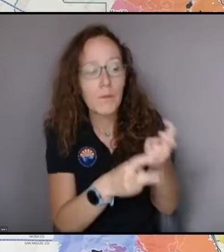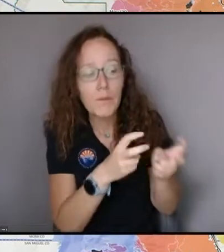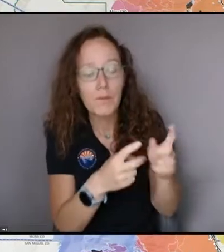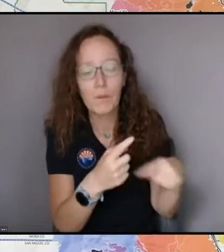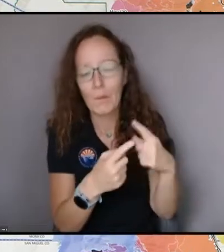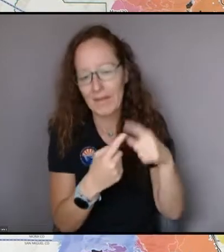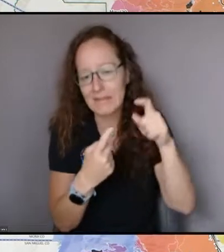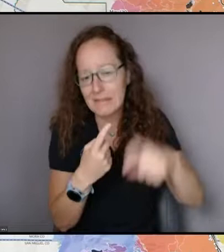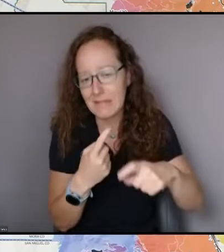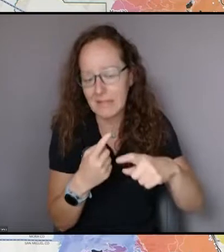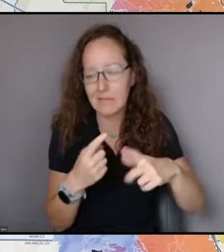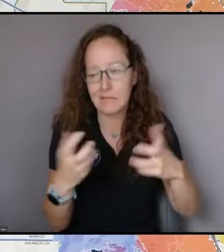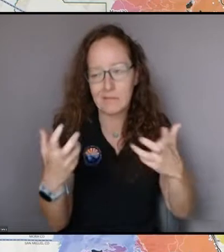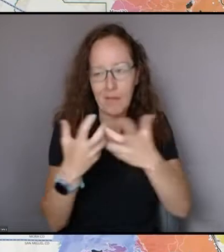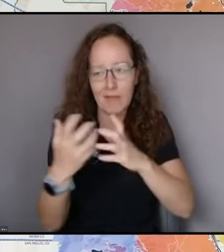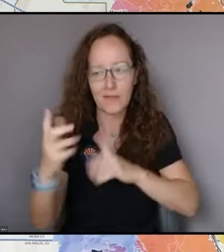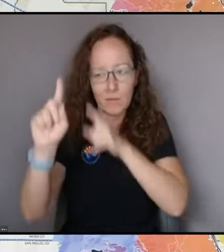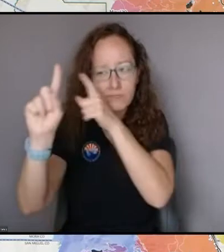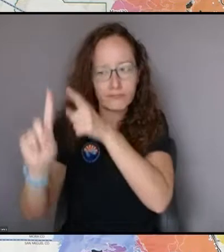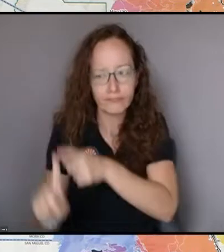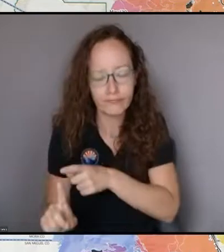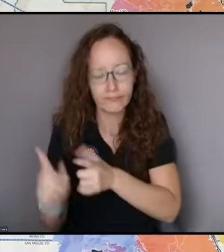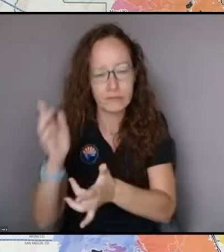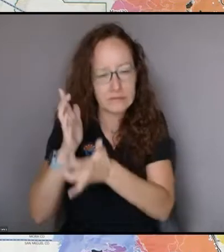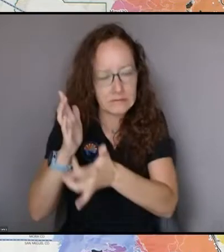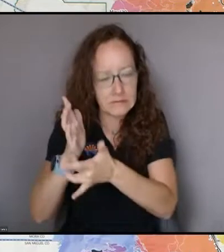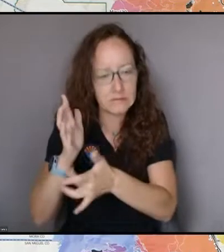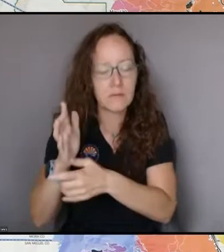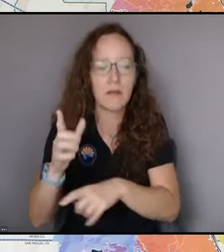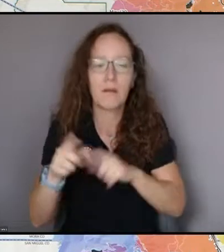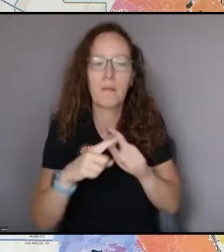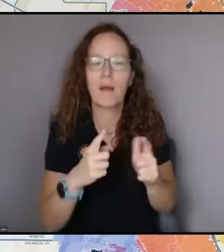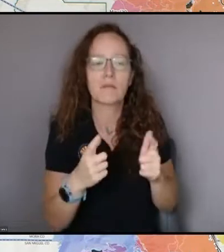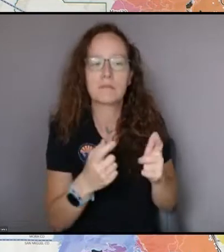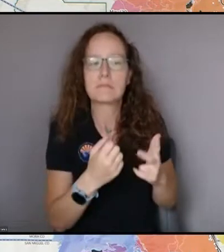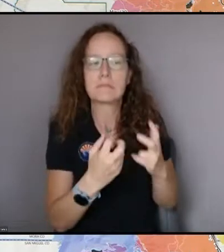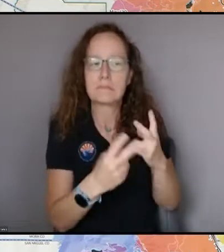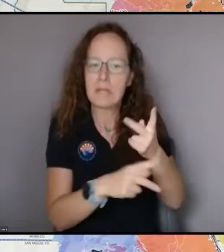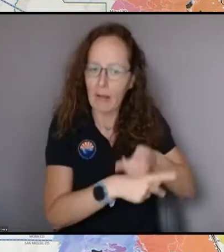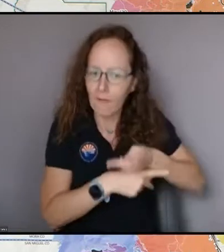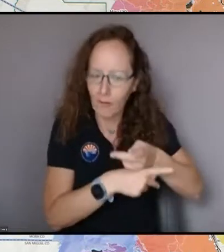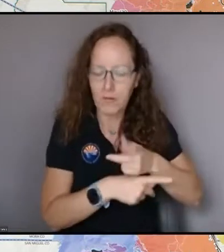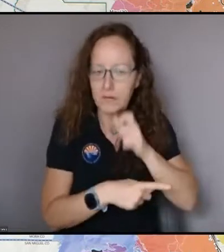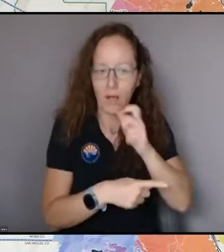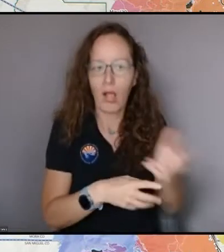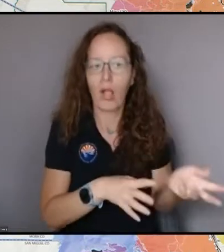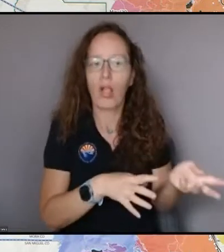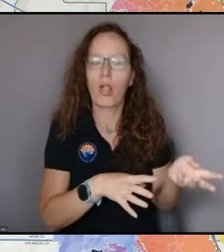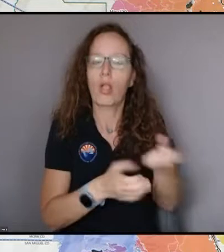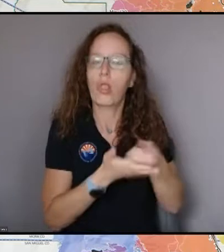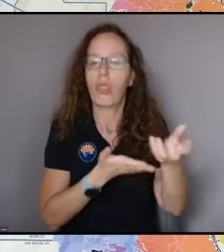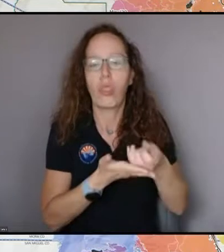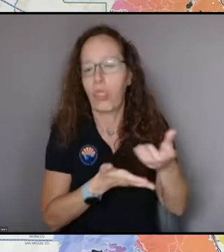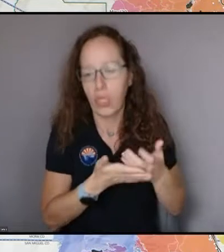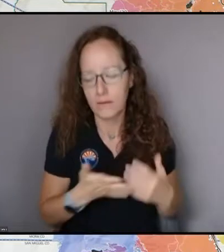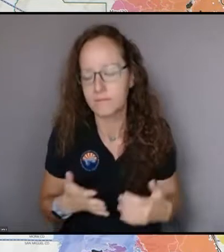when I was thinking about what to talk about on my last opportunity to speak to y'all. I was looking